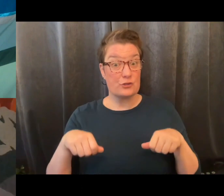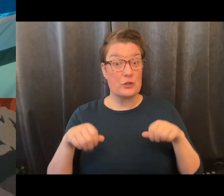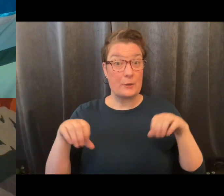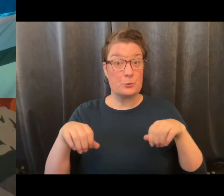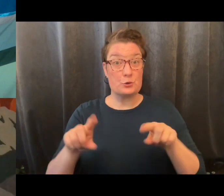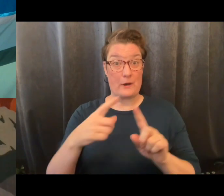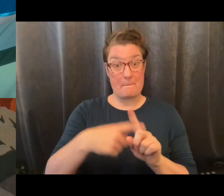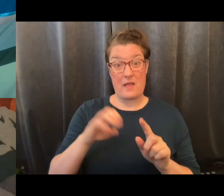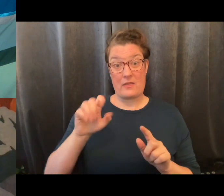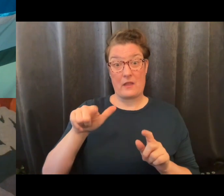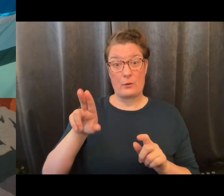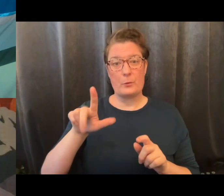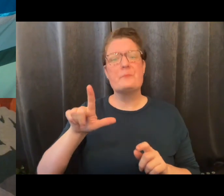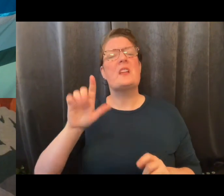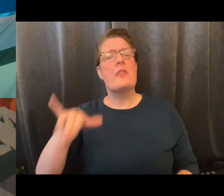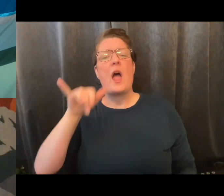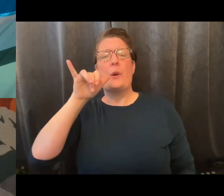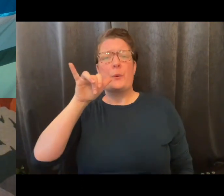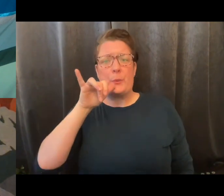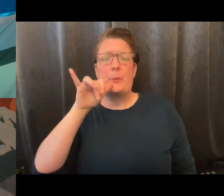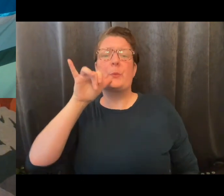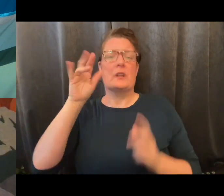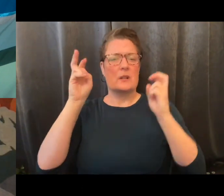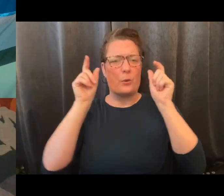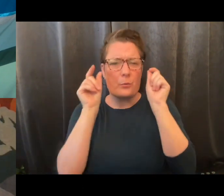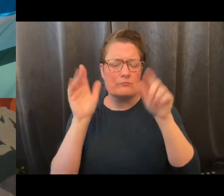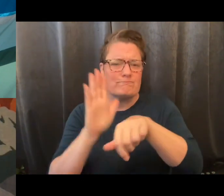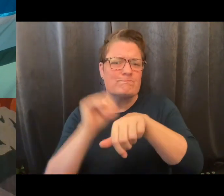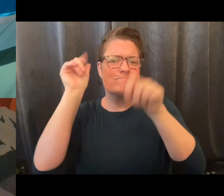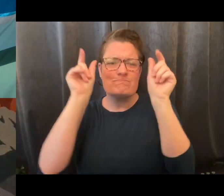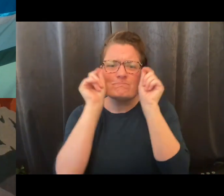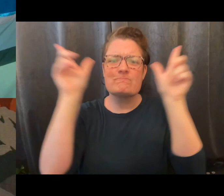is this, waking up, time to, like, take an accounting of your soul.